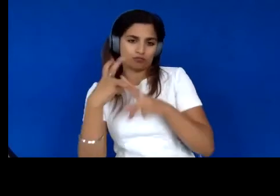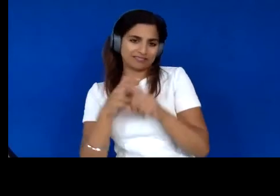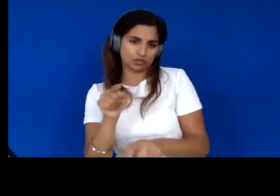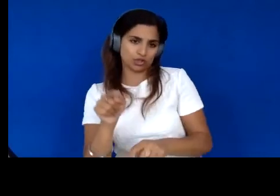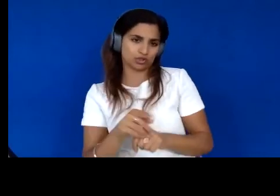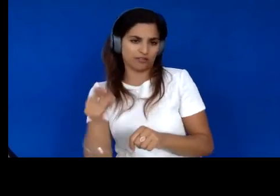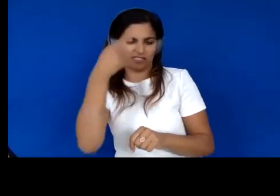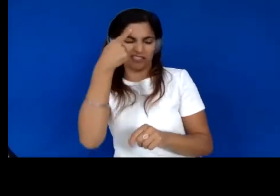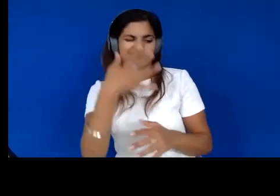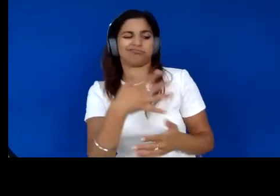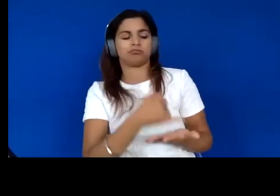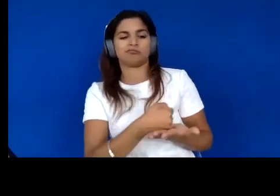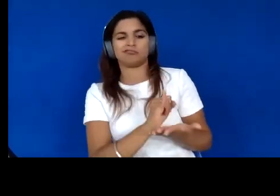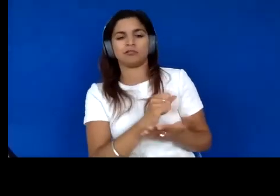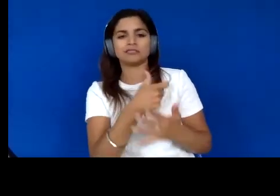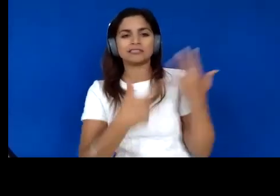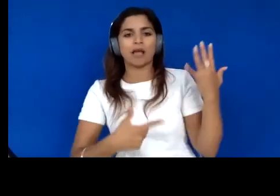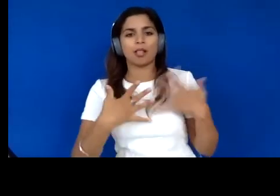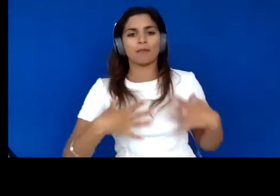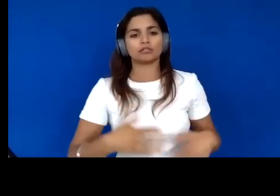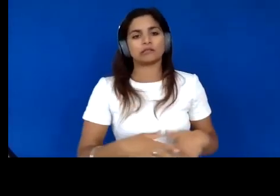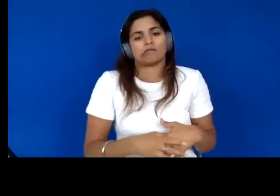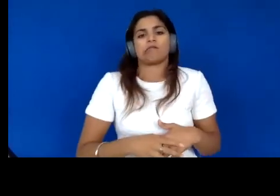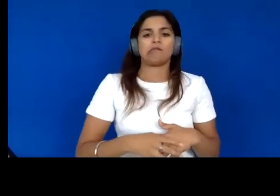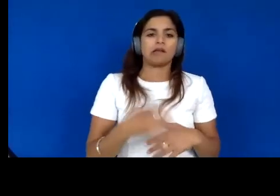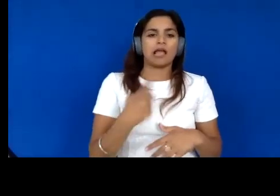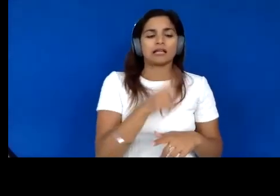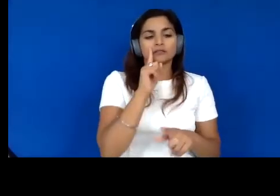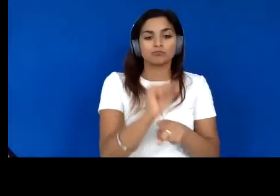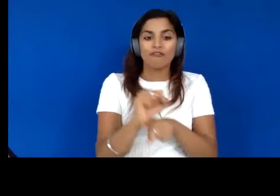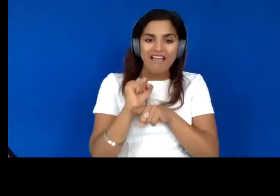self-determination second I am going to highlight the work of Pope alley